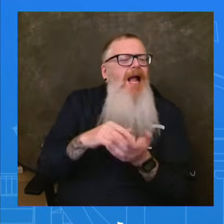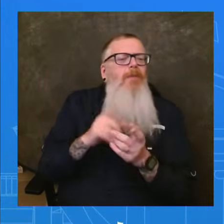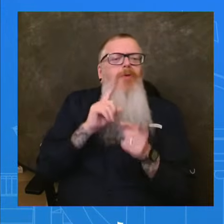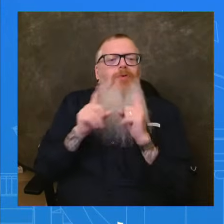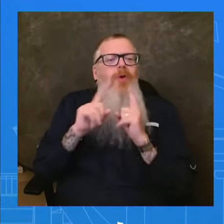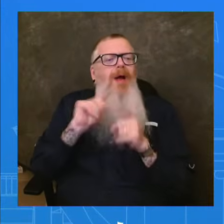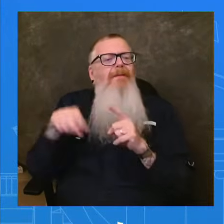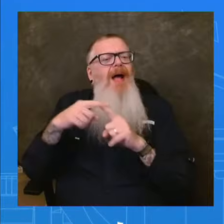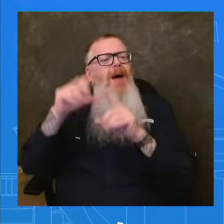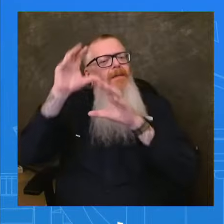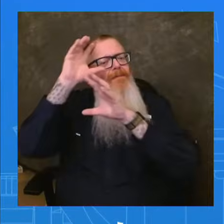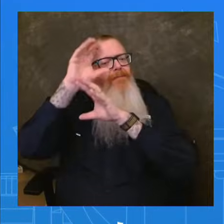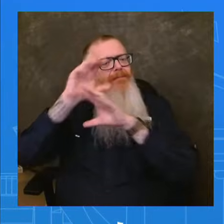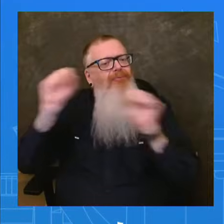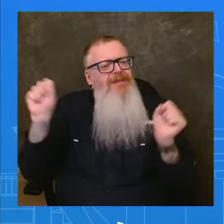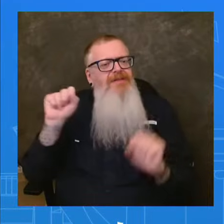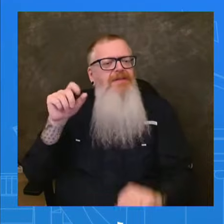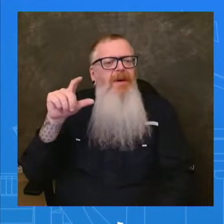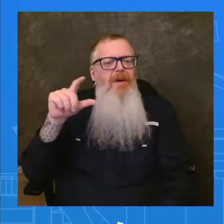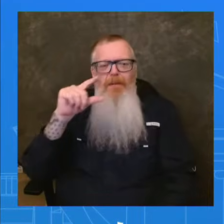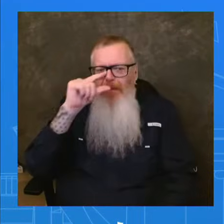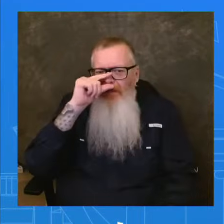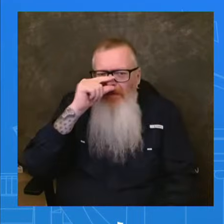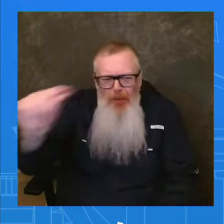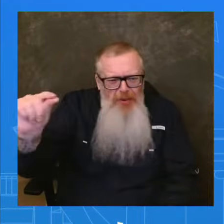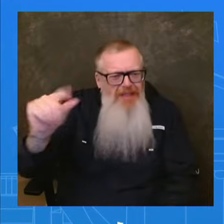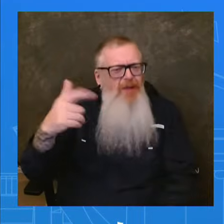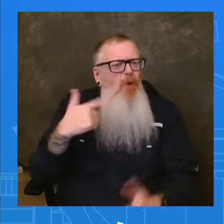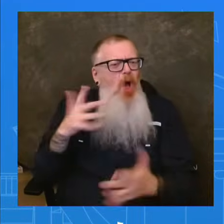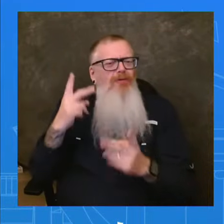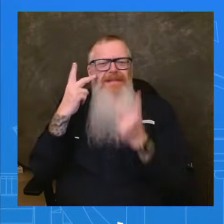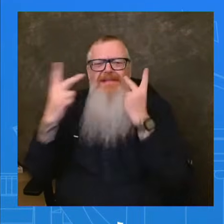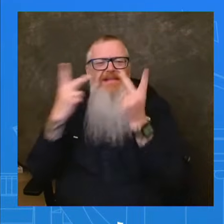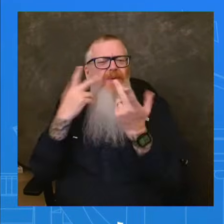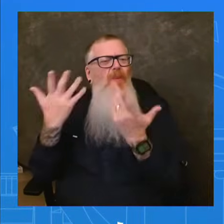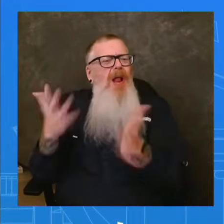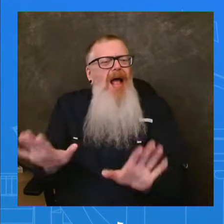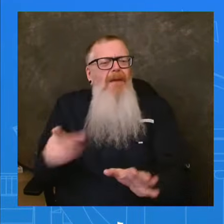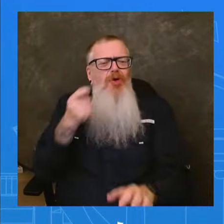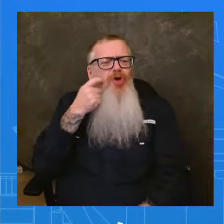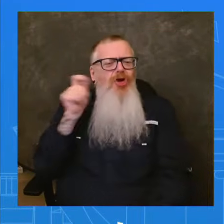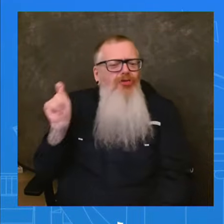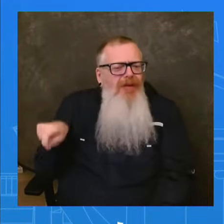Russia's aggression in Ukraine. That's about democracy. That's about Ukrainians fighting for their freedom.